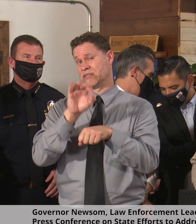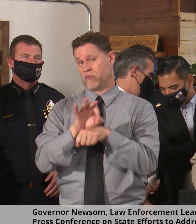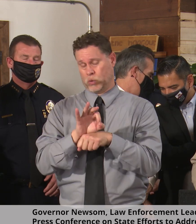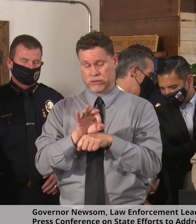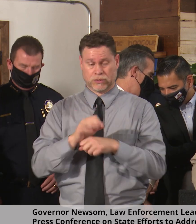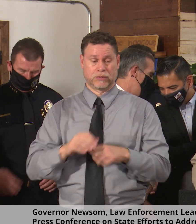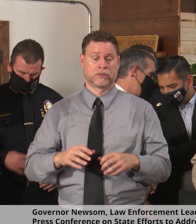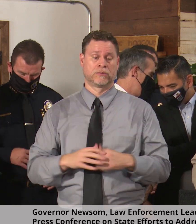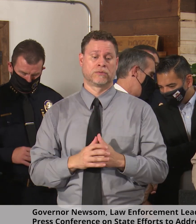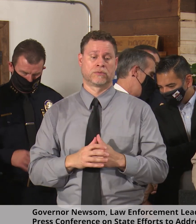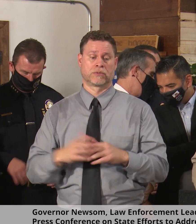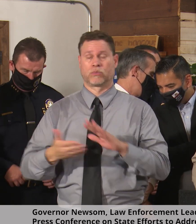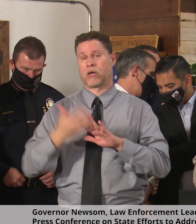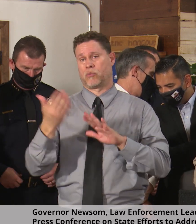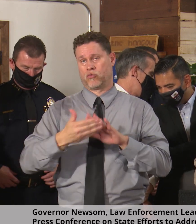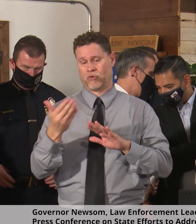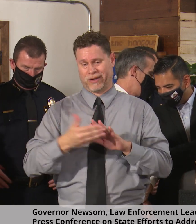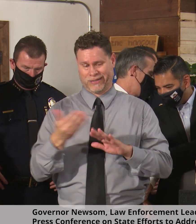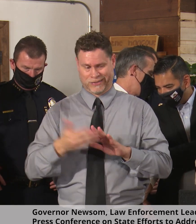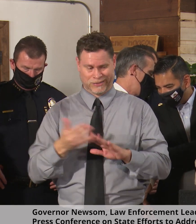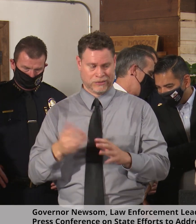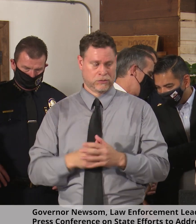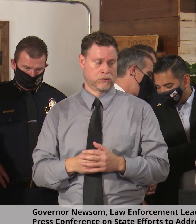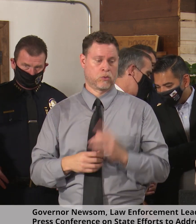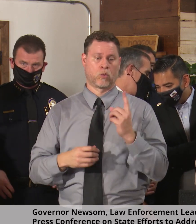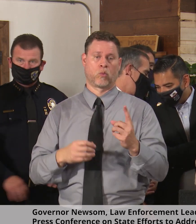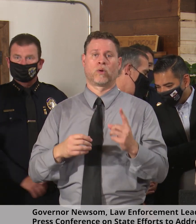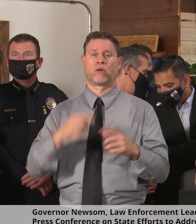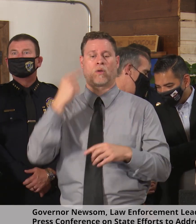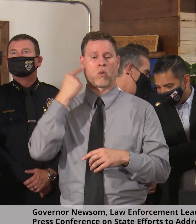that are going to be operating. One is going to be operating in the Golden Gate area. That's going to